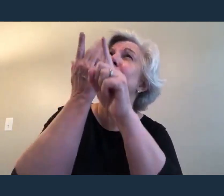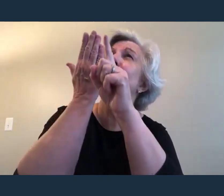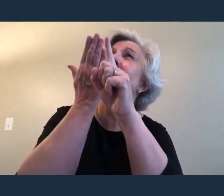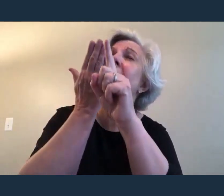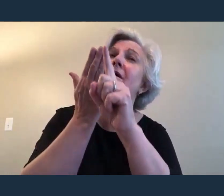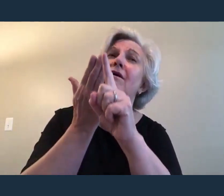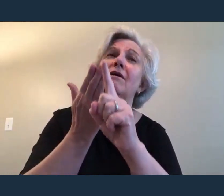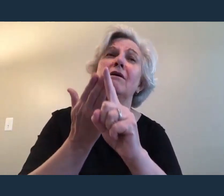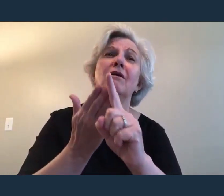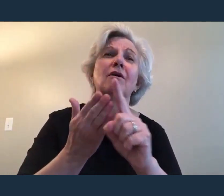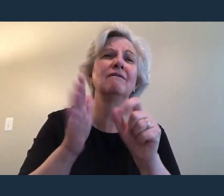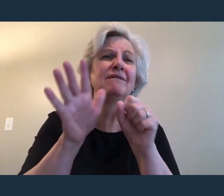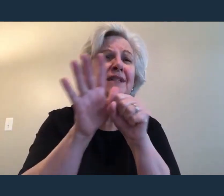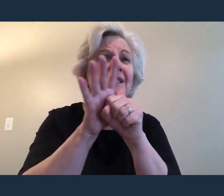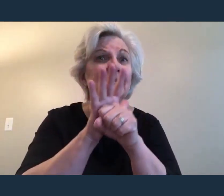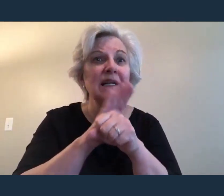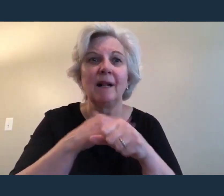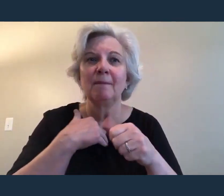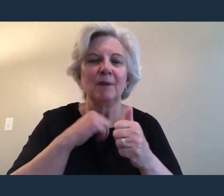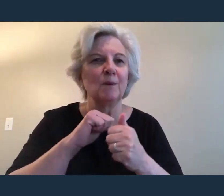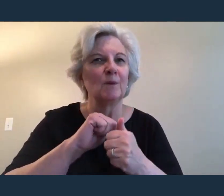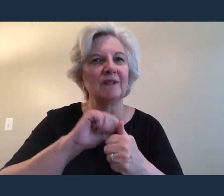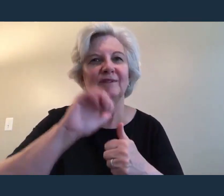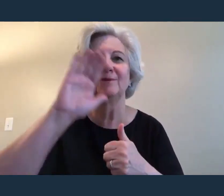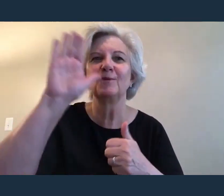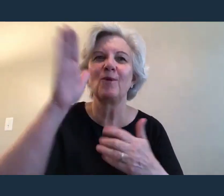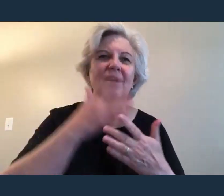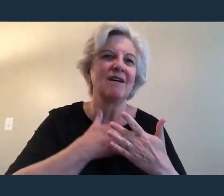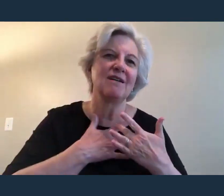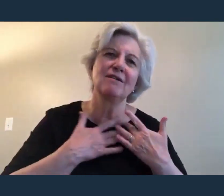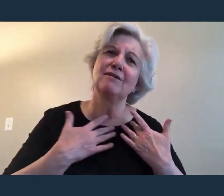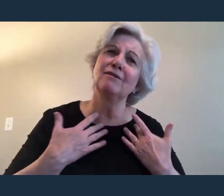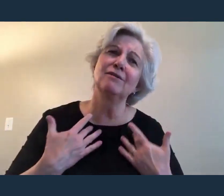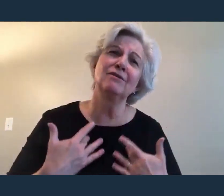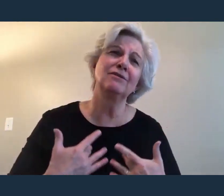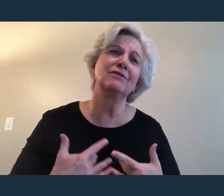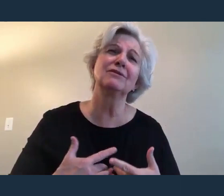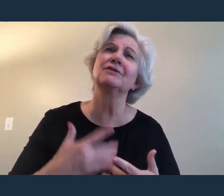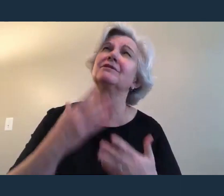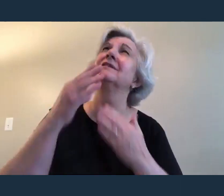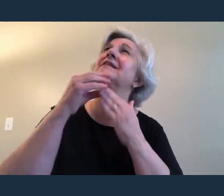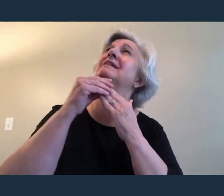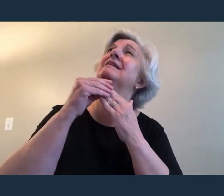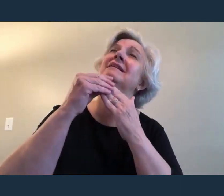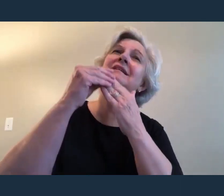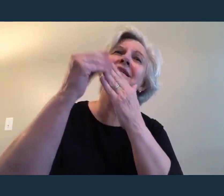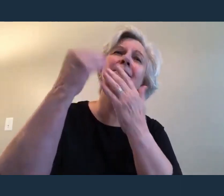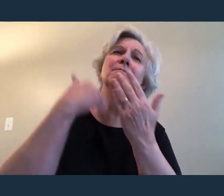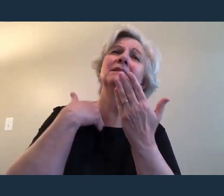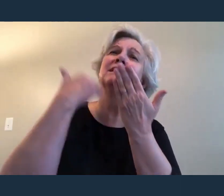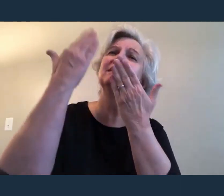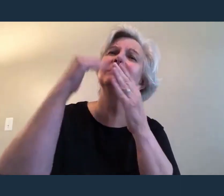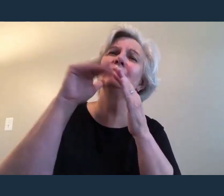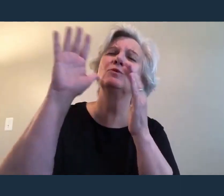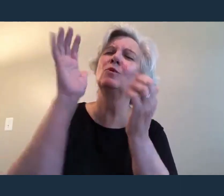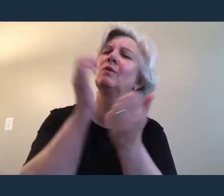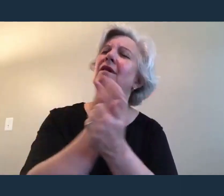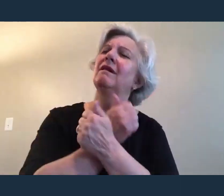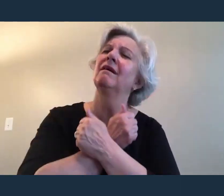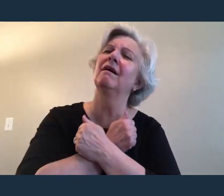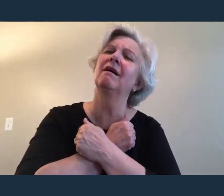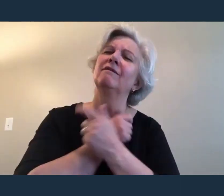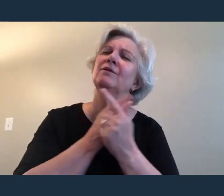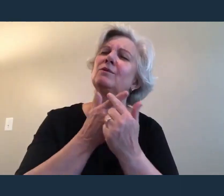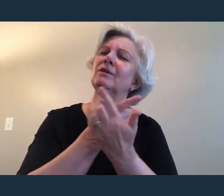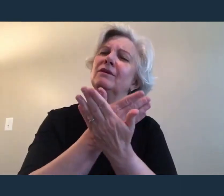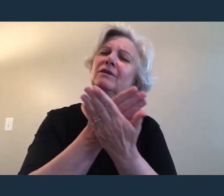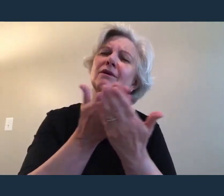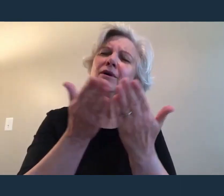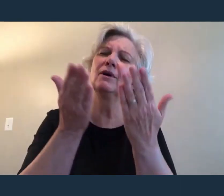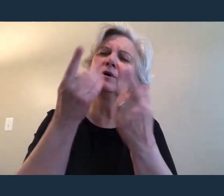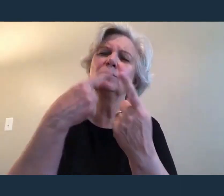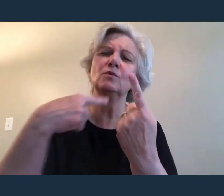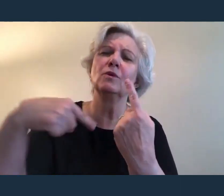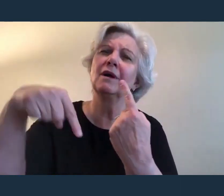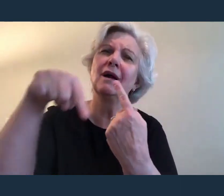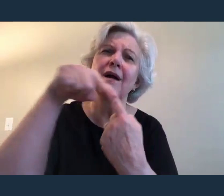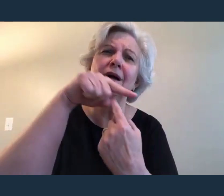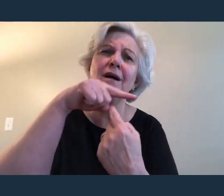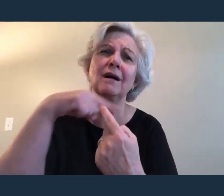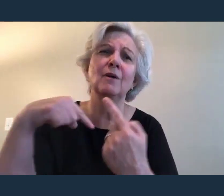And fill me with Your heart And lead me in Your love to those around me